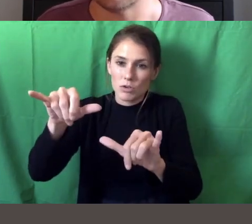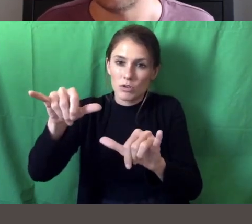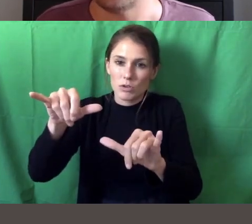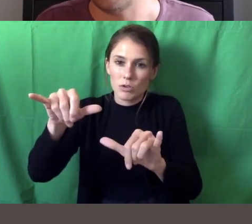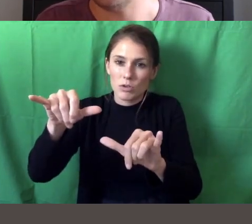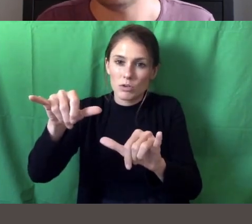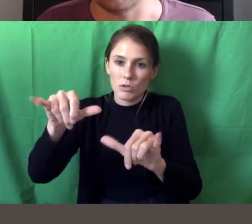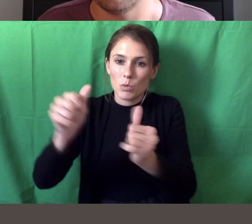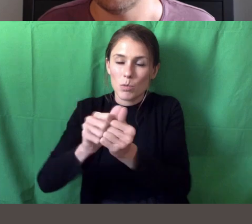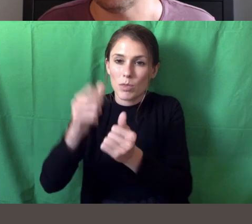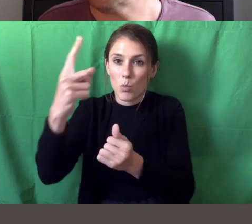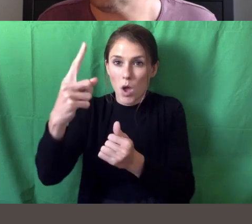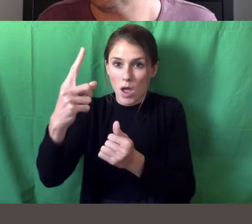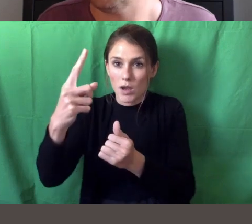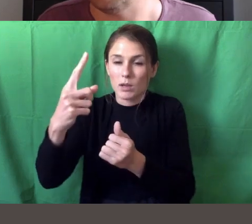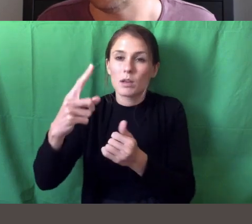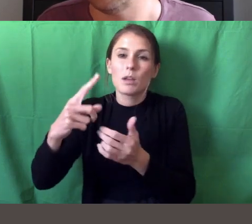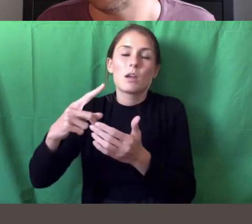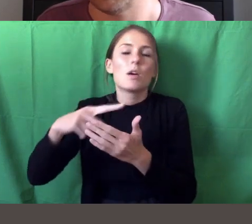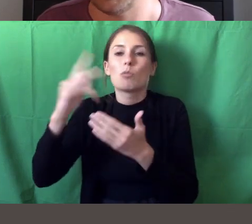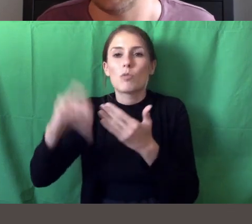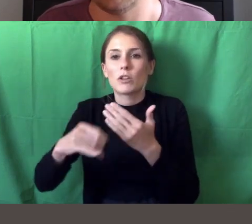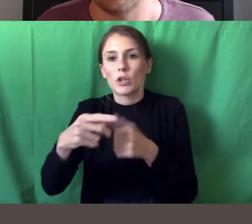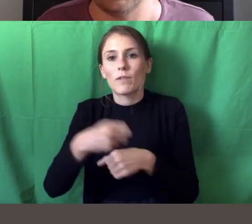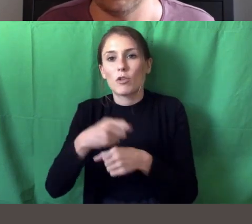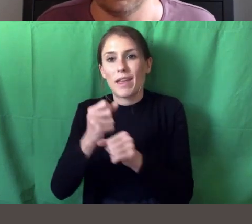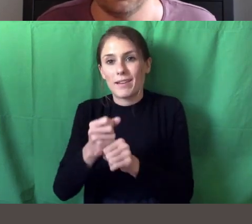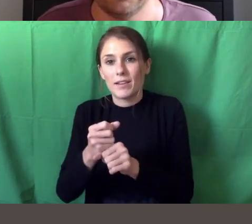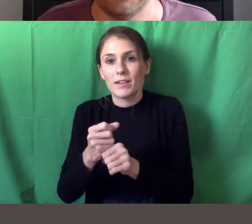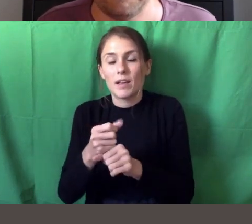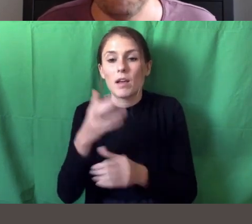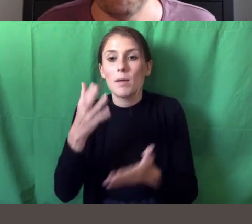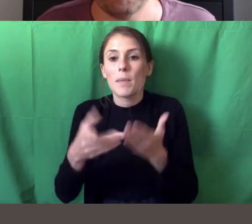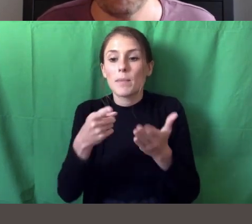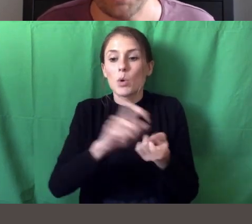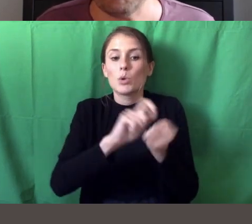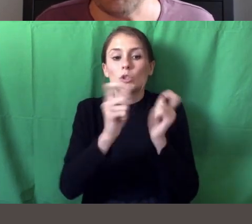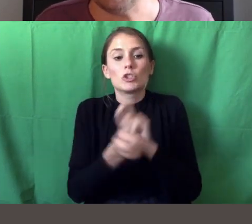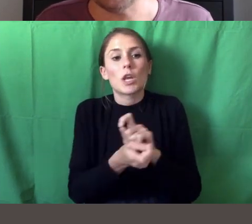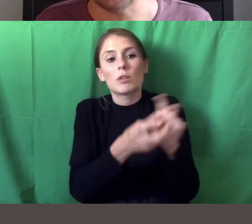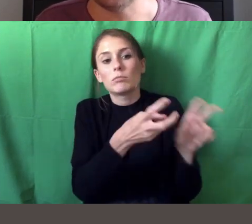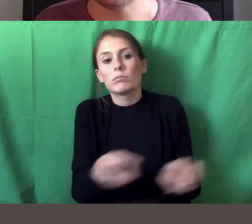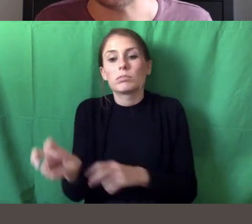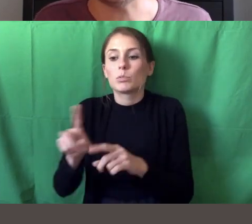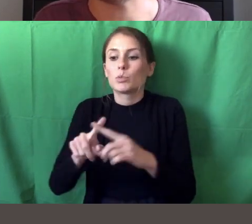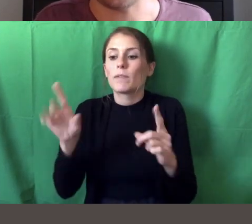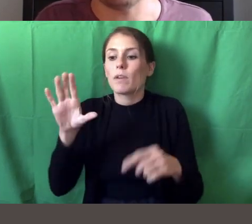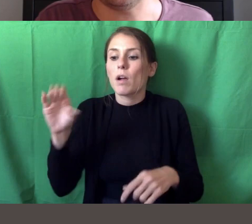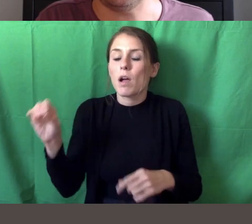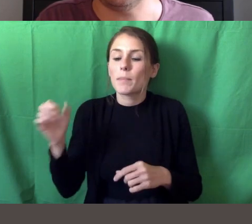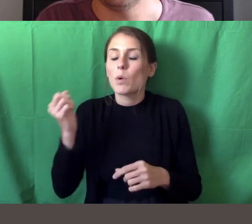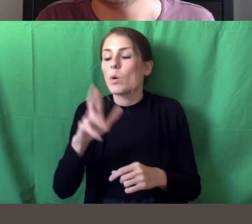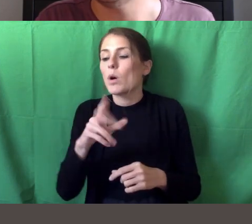You don't need to stick around forever with one open source project you created. Maybe